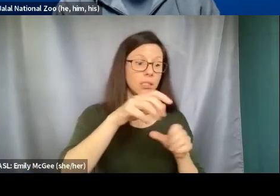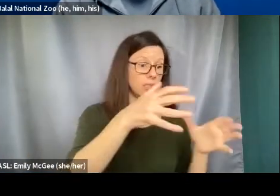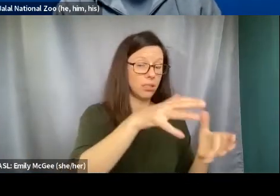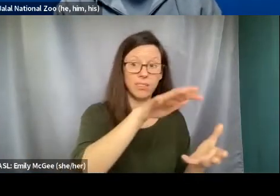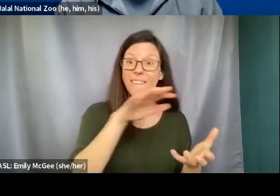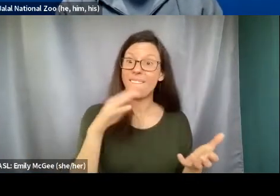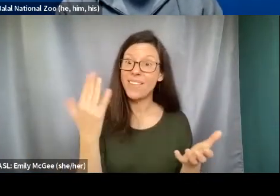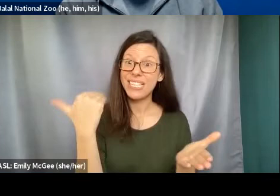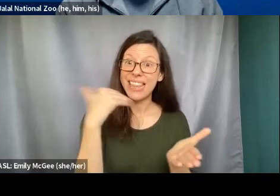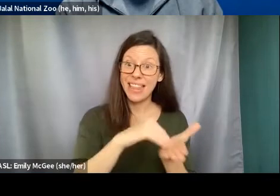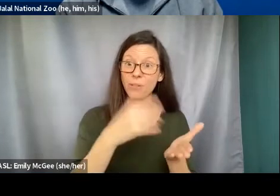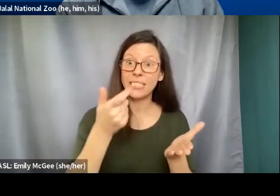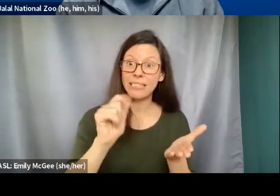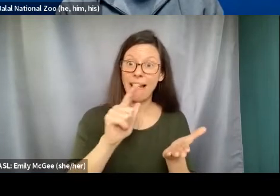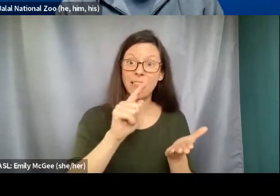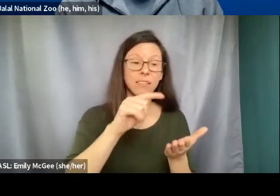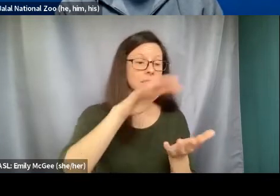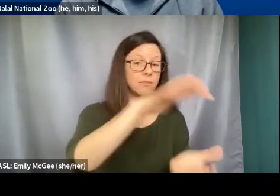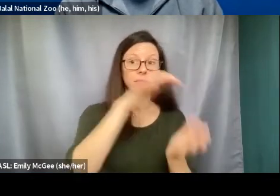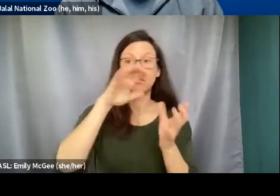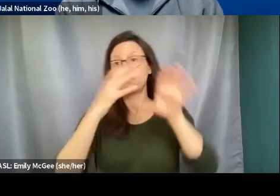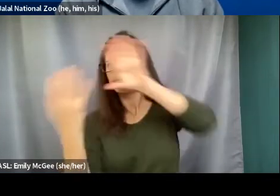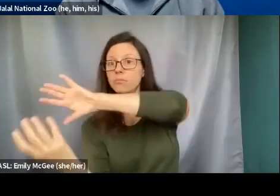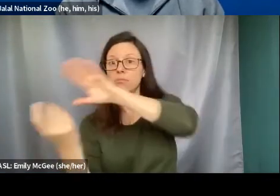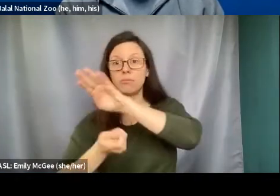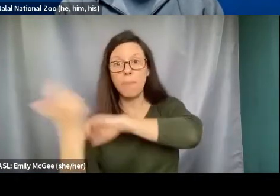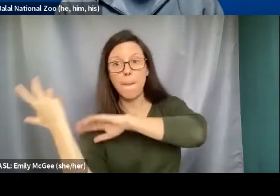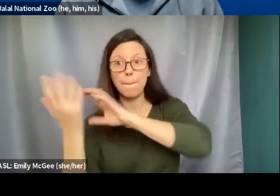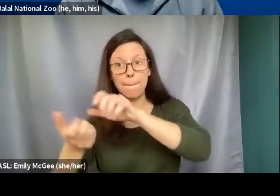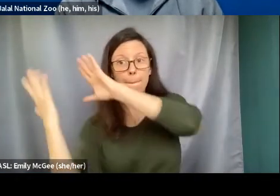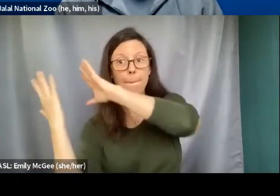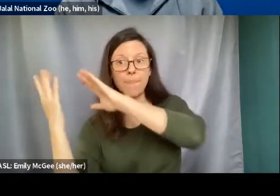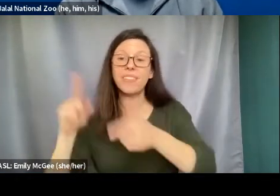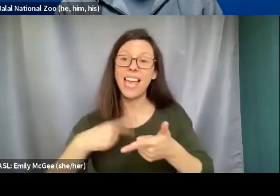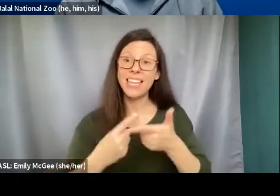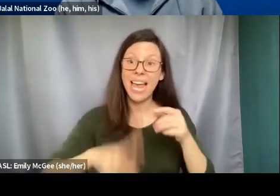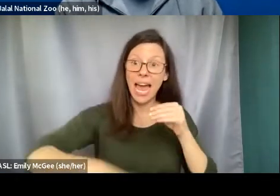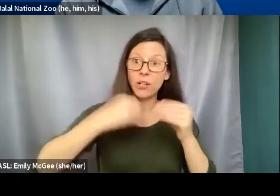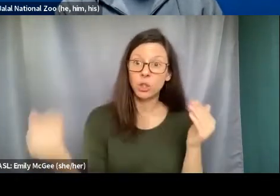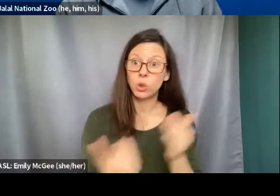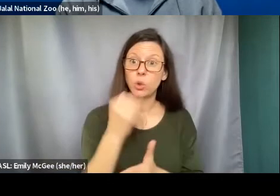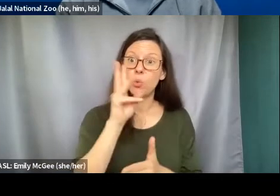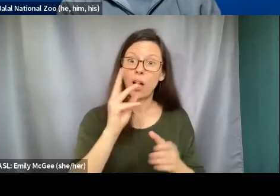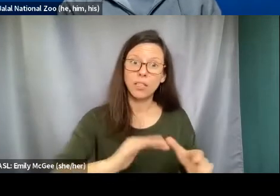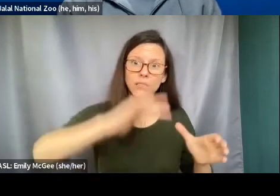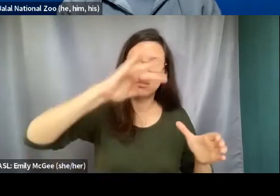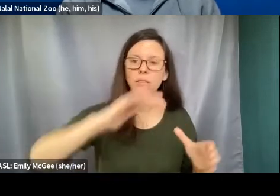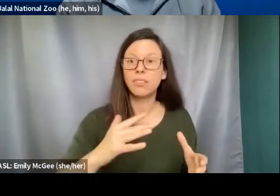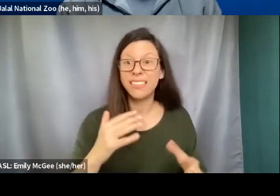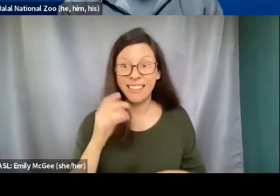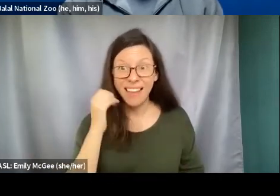the salinity back to where it needs to be we would need an average of two tons of salt a day.